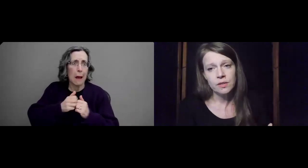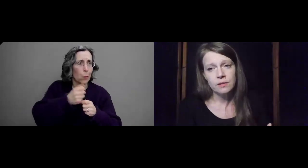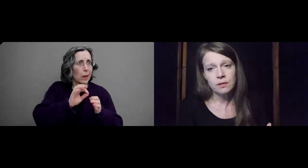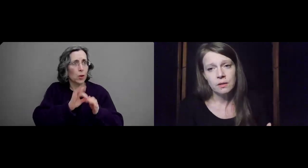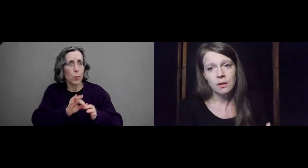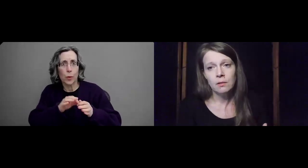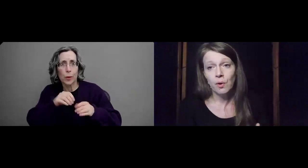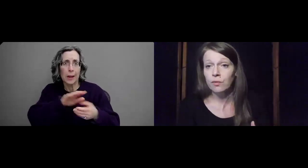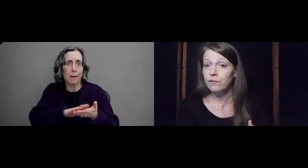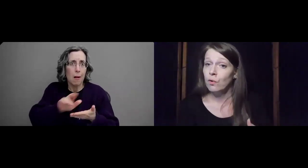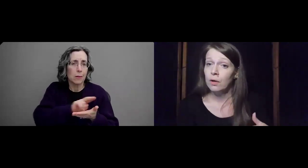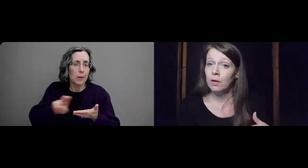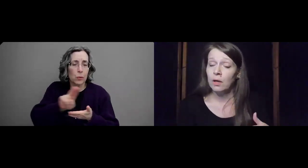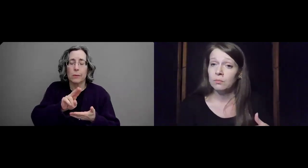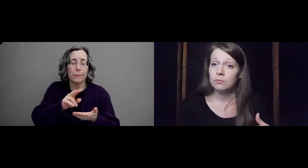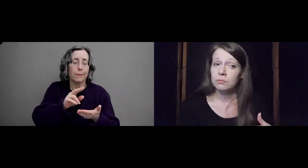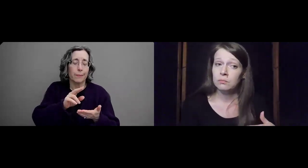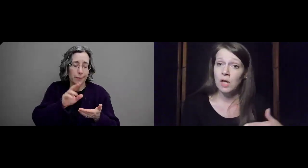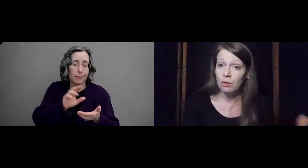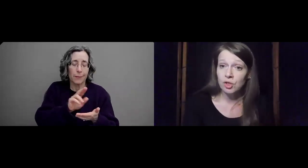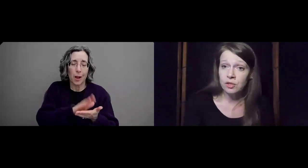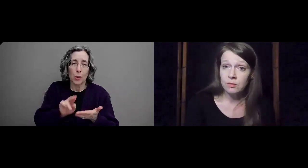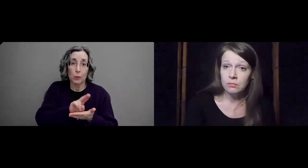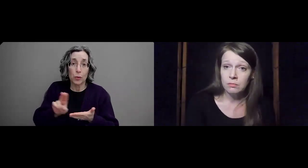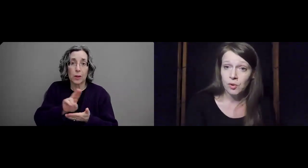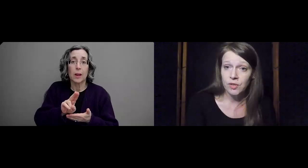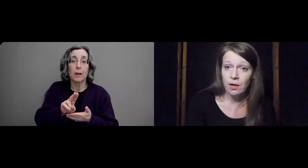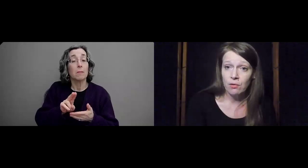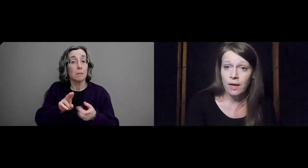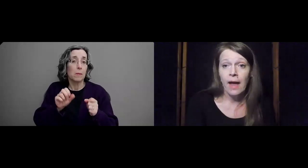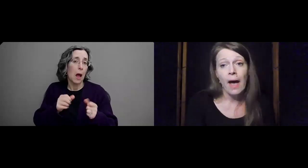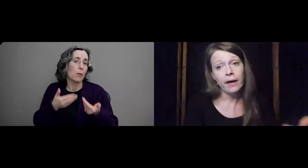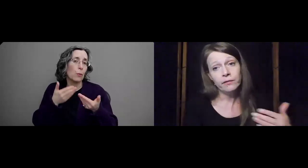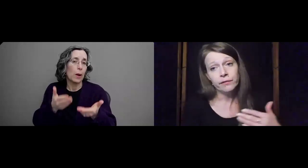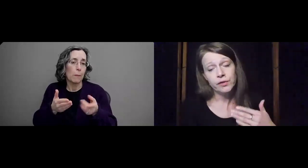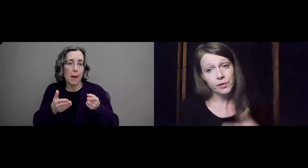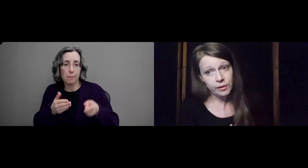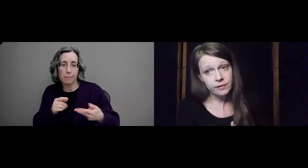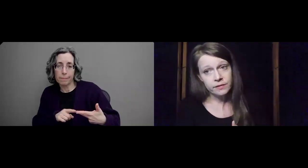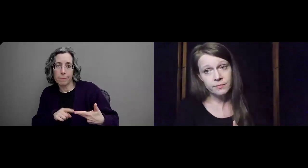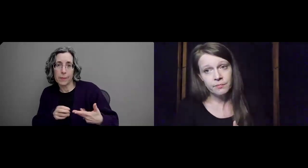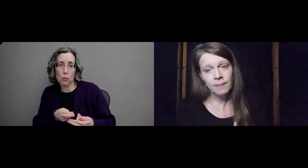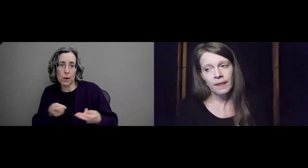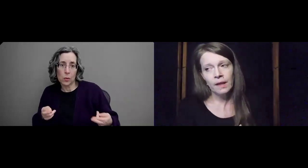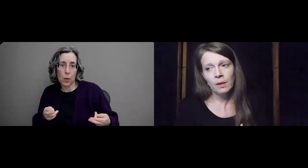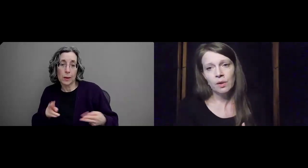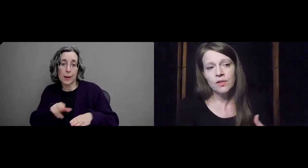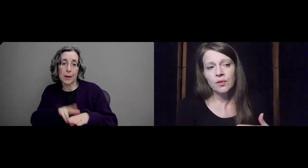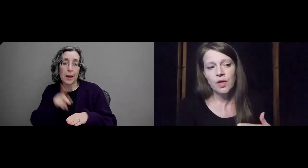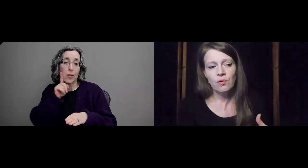the National Deaf Center on Postsecondary Outcomes is a great resource, both for